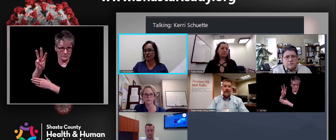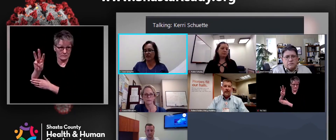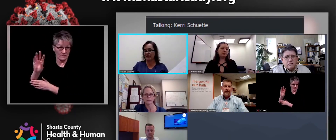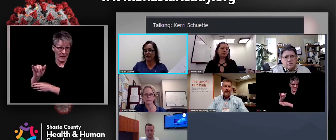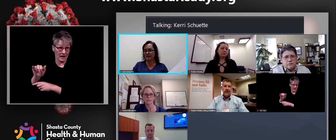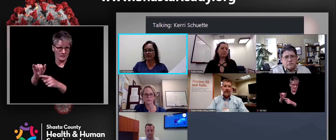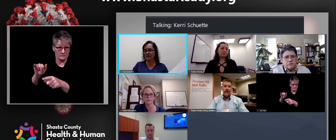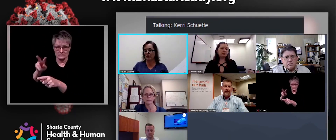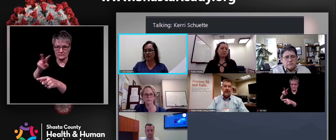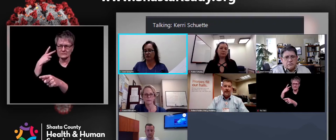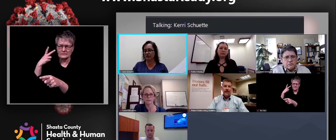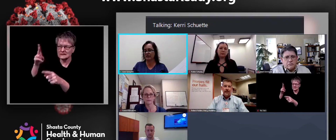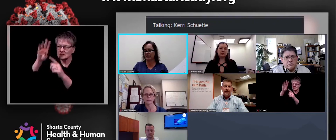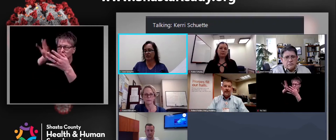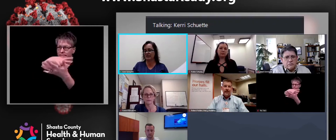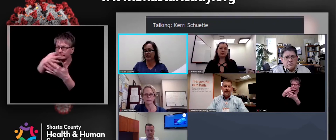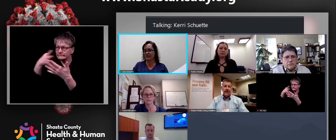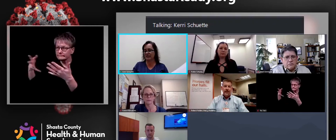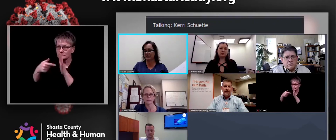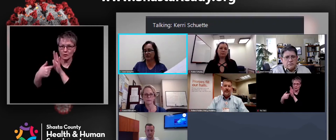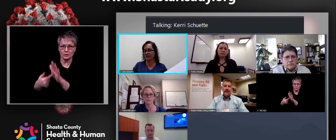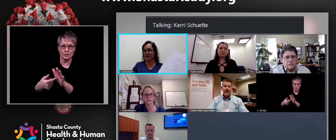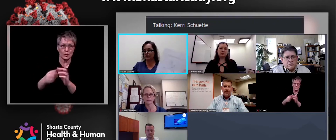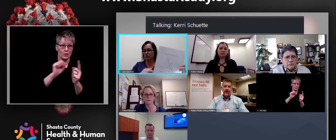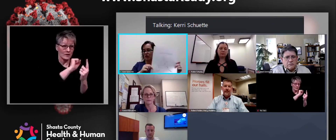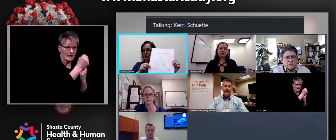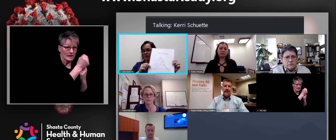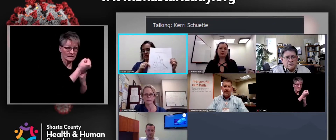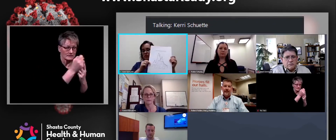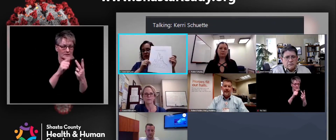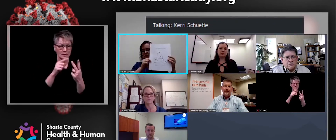that shows cases, hospitalizations, and deaths on the same chart.